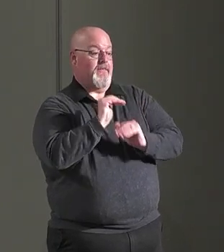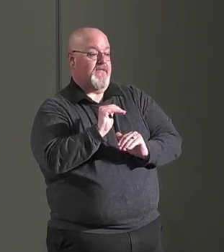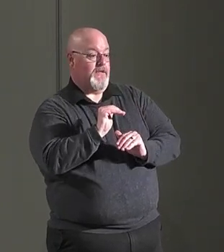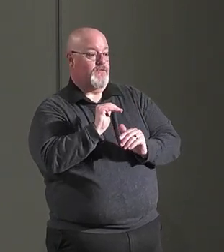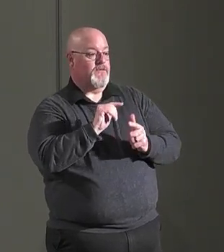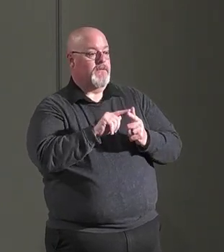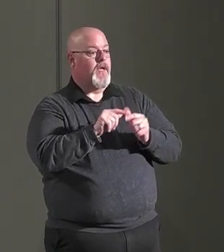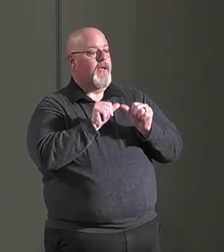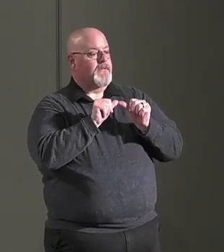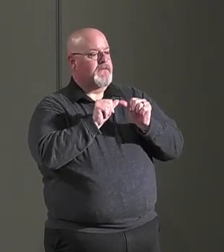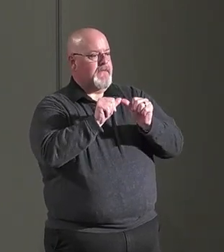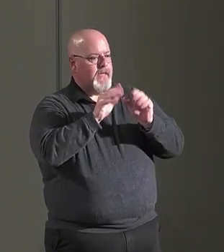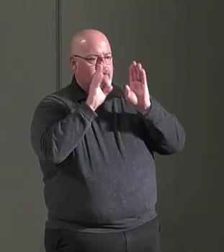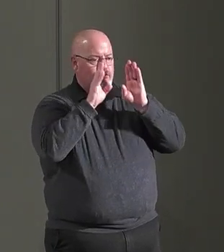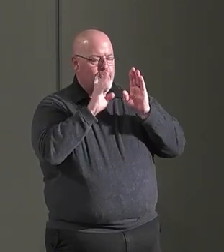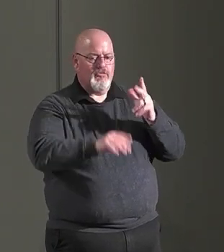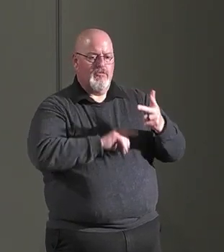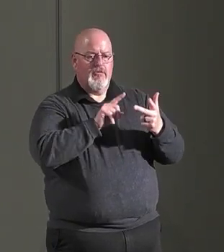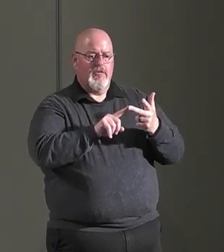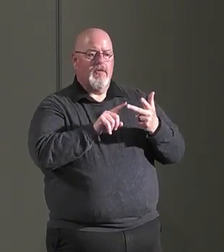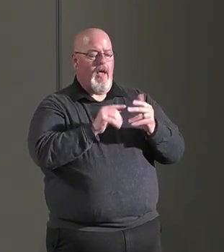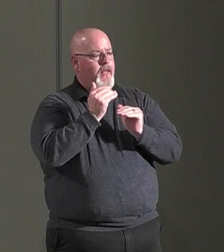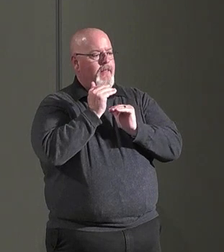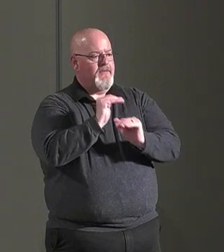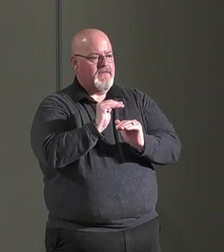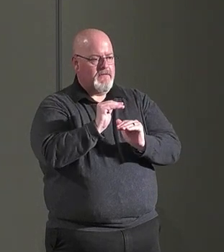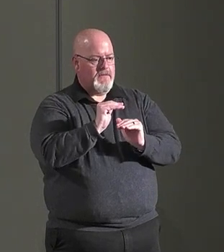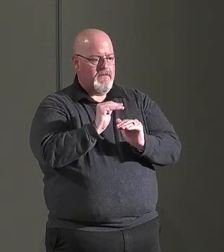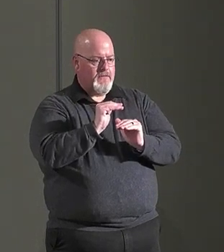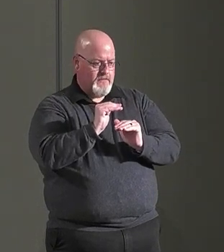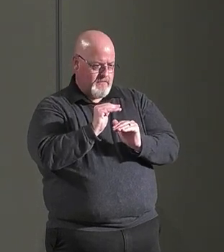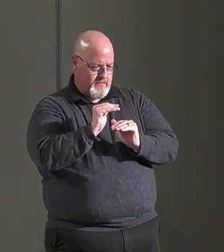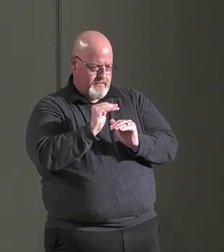sustained attention, and the third one is the limitation of executing activities.